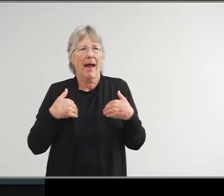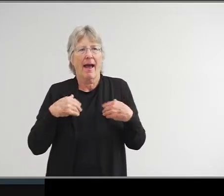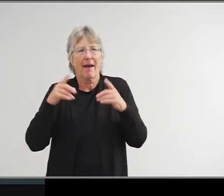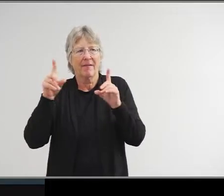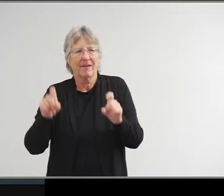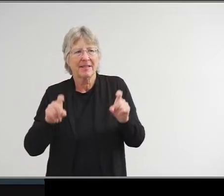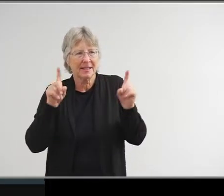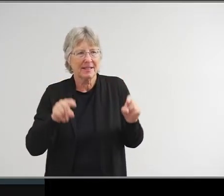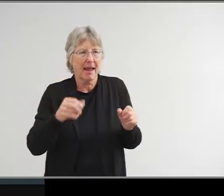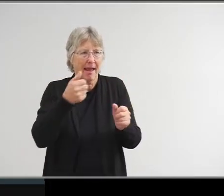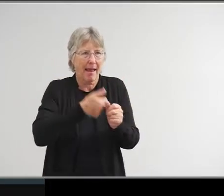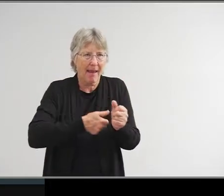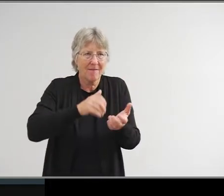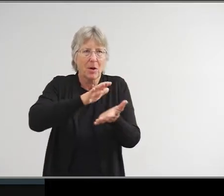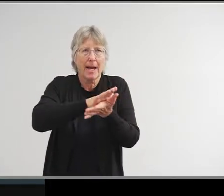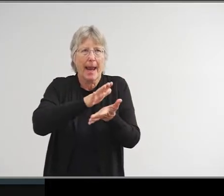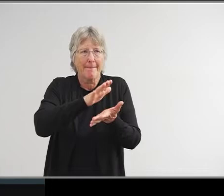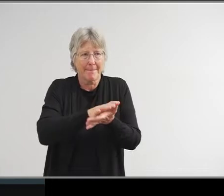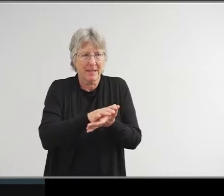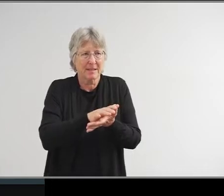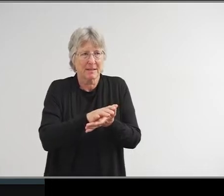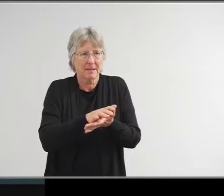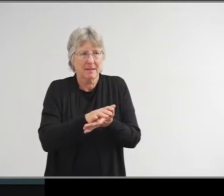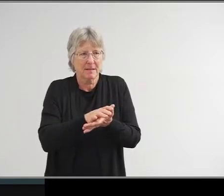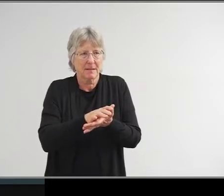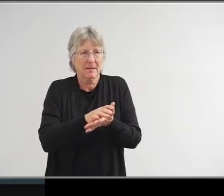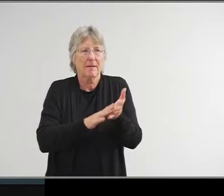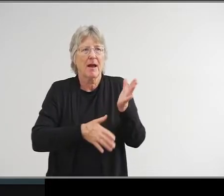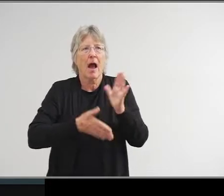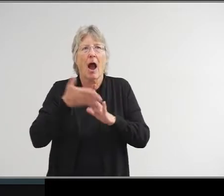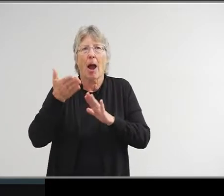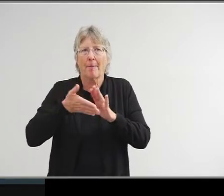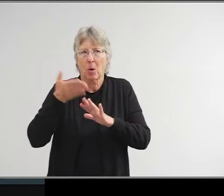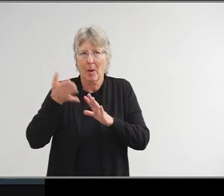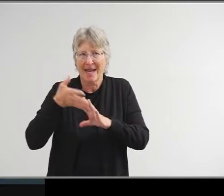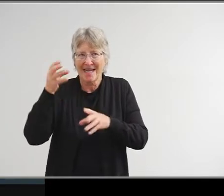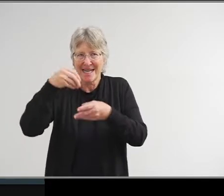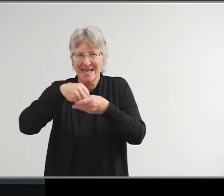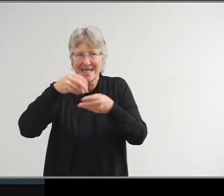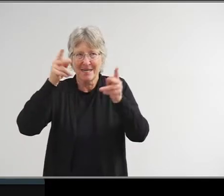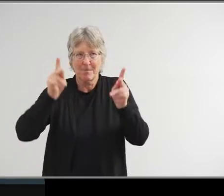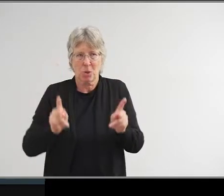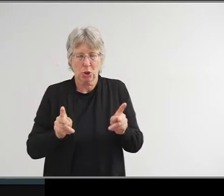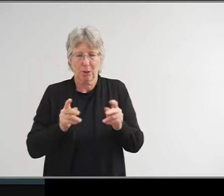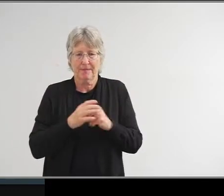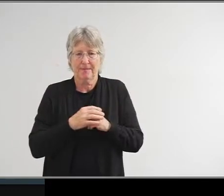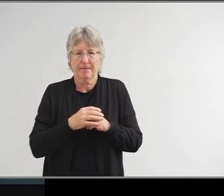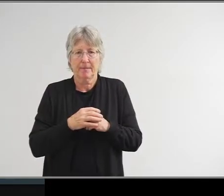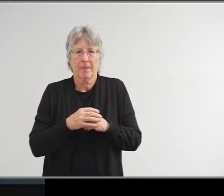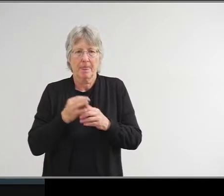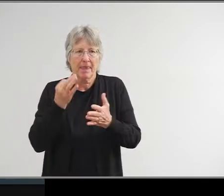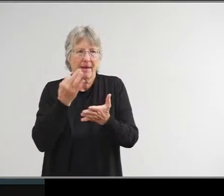in every campus that is operating in person. The financial incentive,